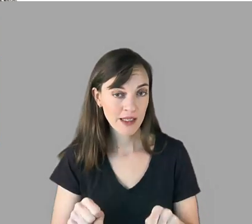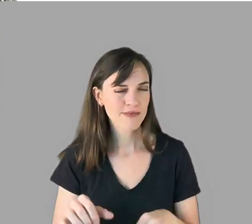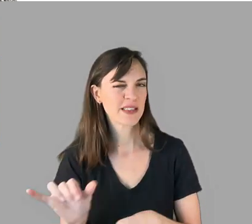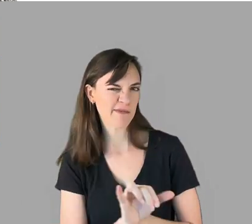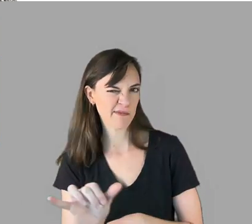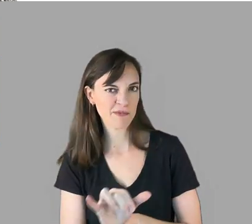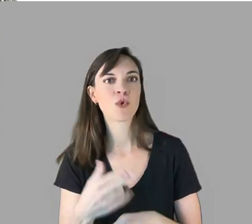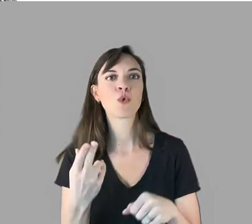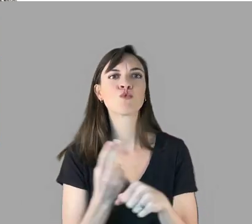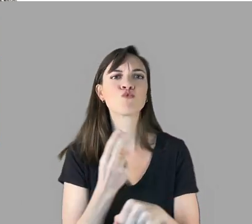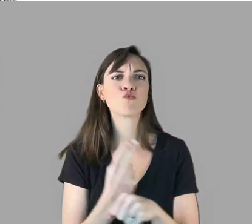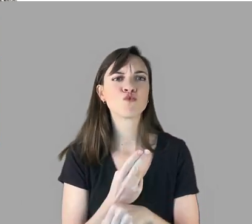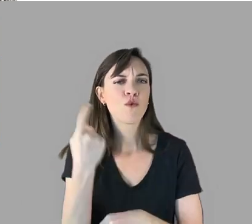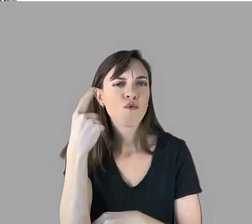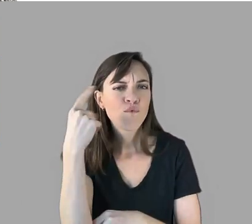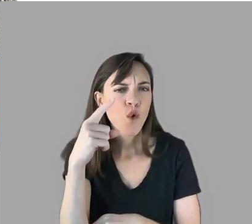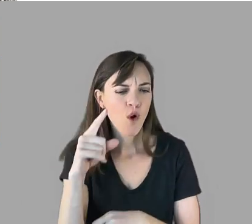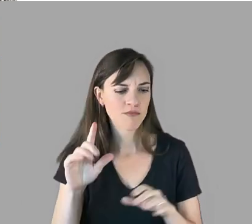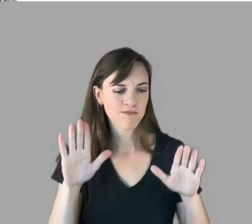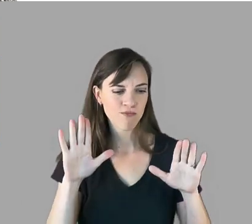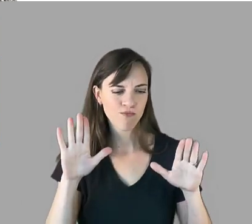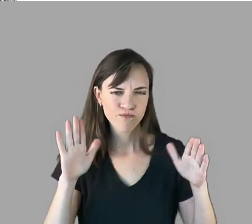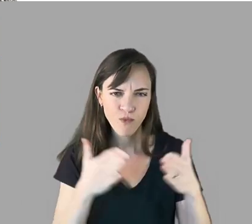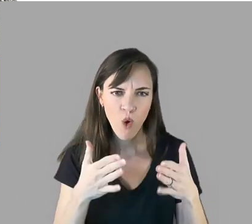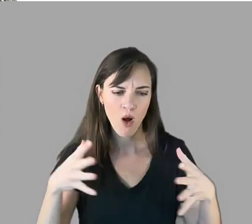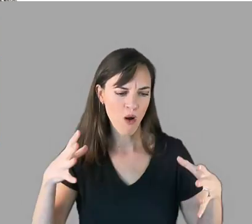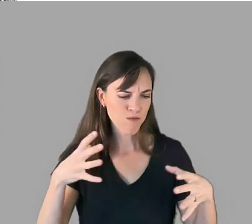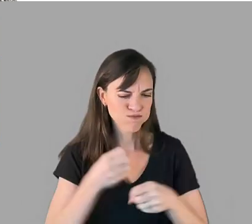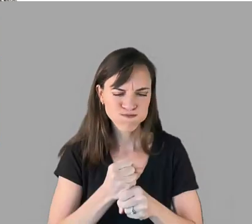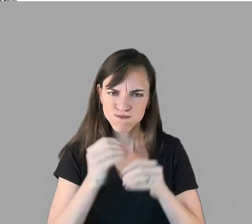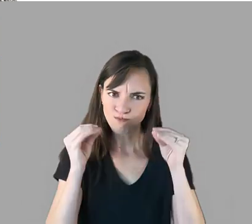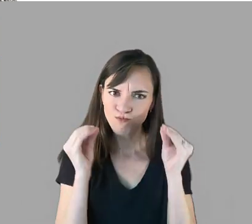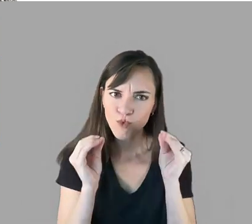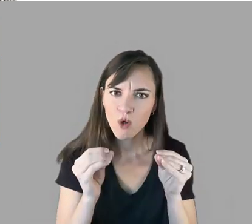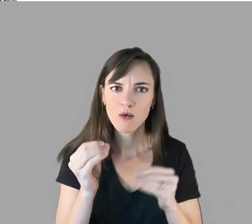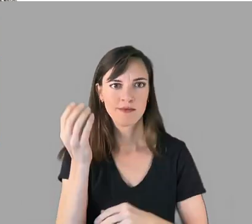used to provide focused, intensive instruction for students with common instructional strengths